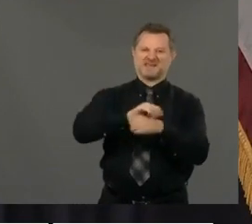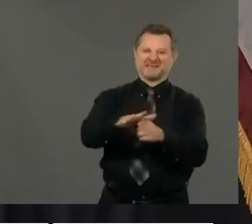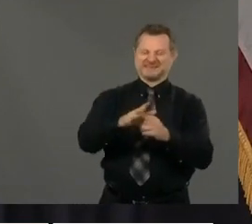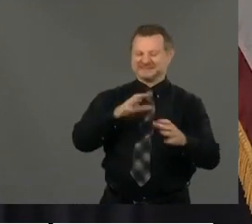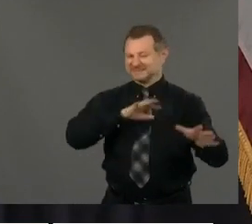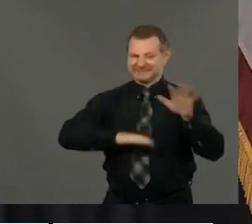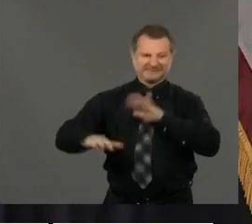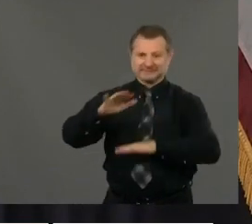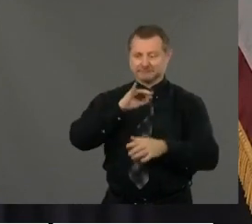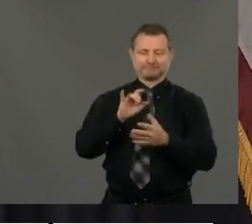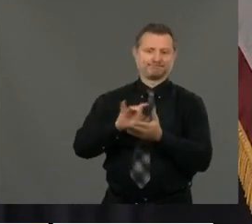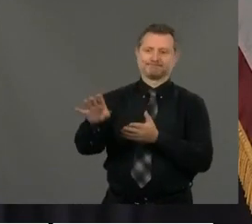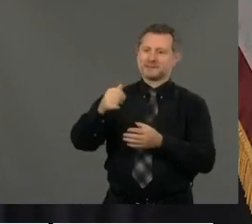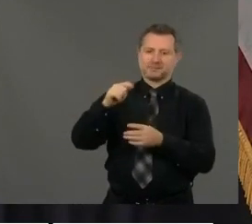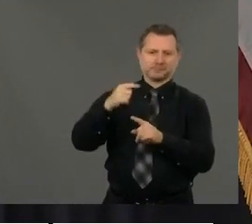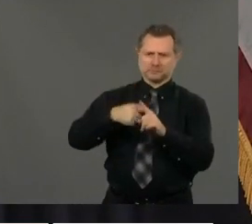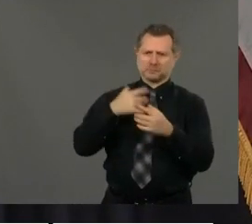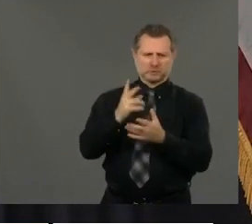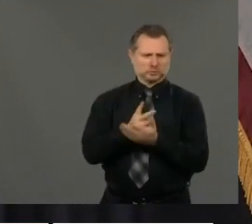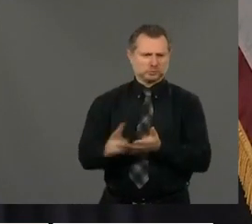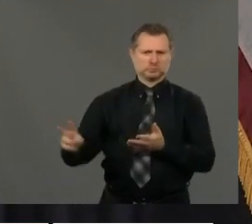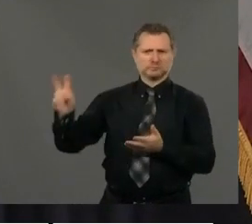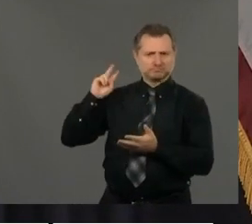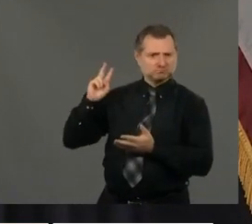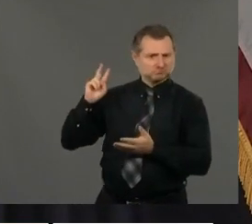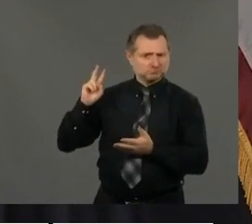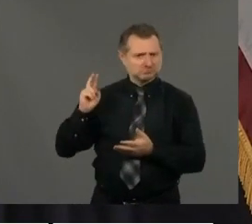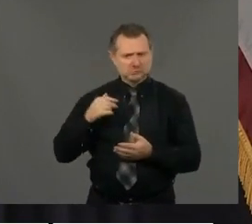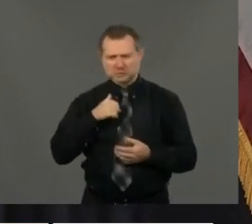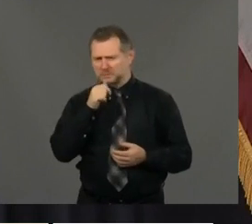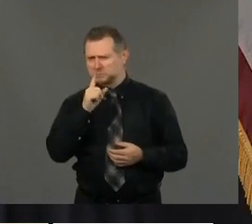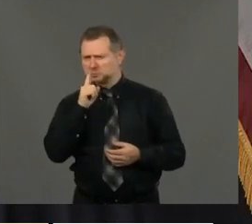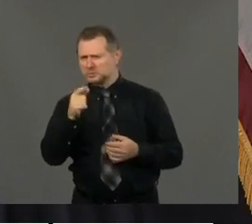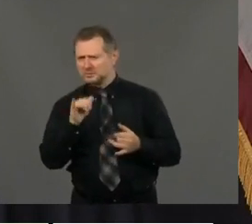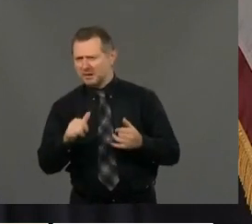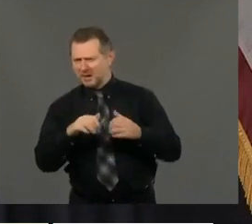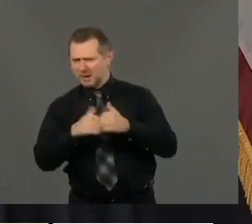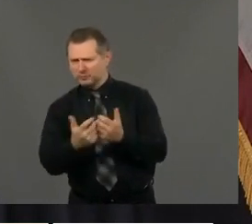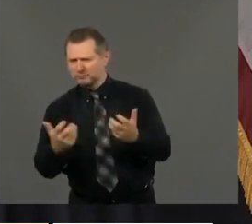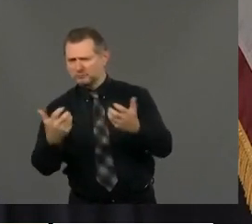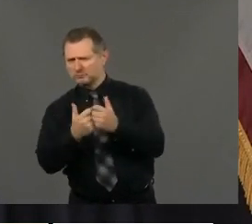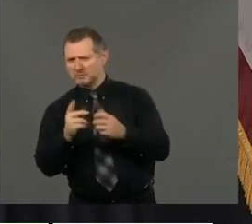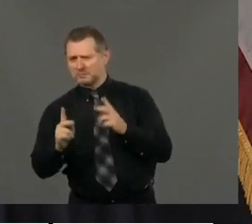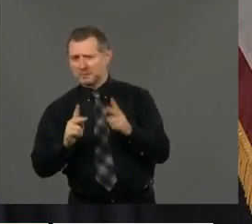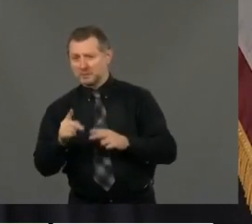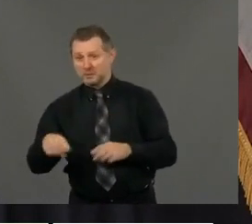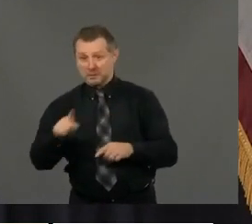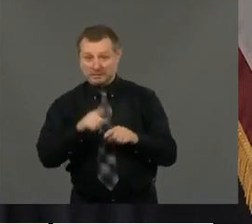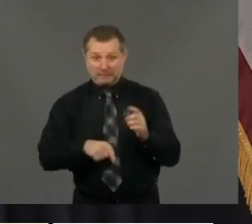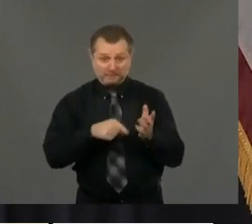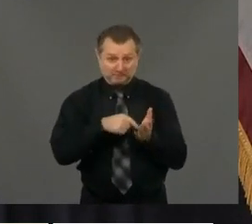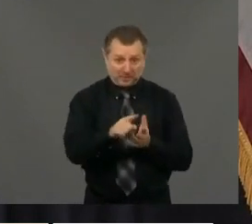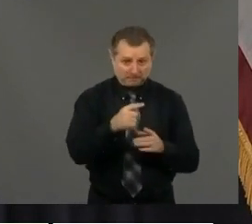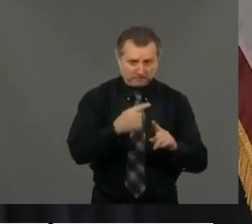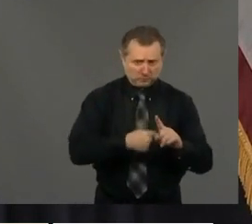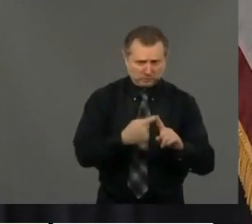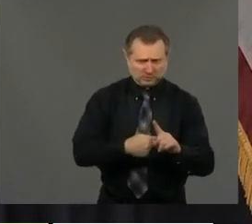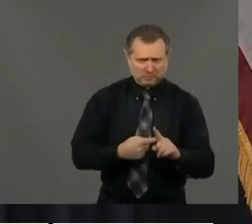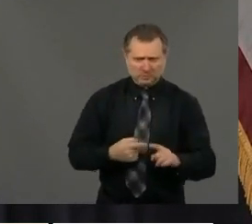THE LEGISLATOR PASSED